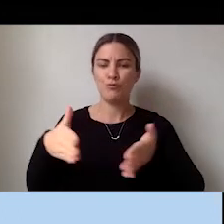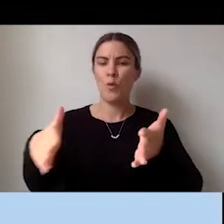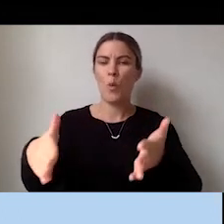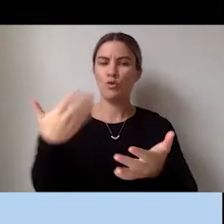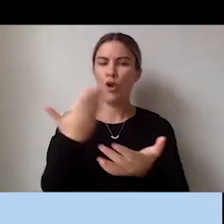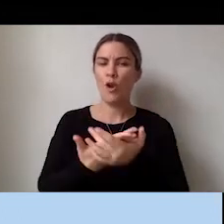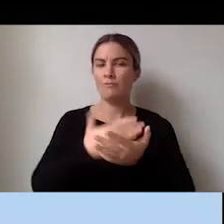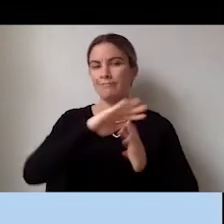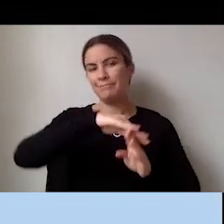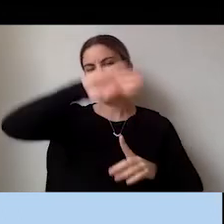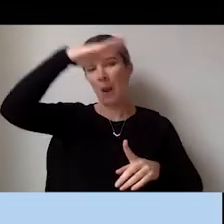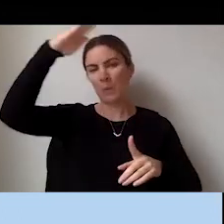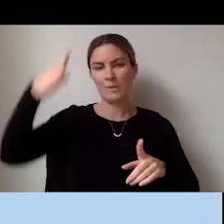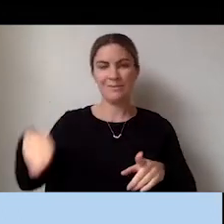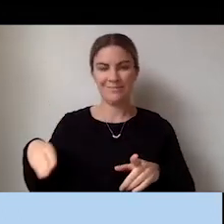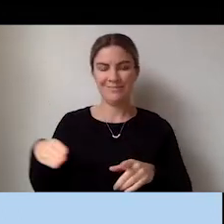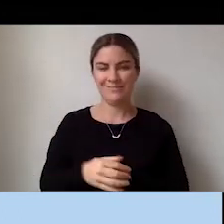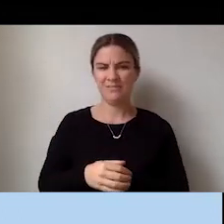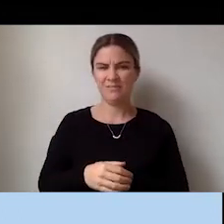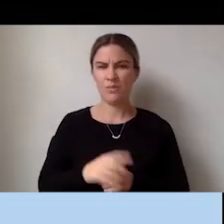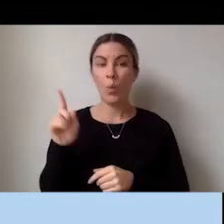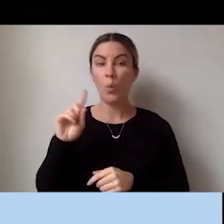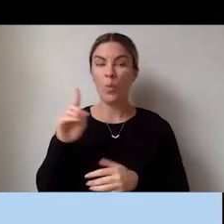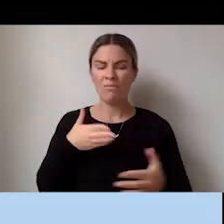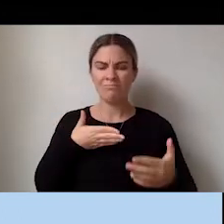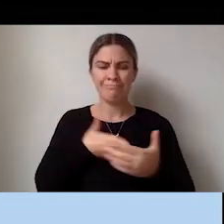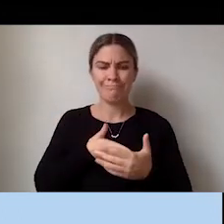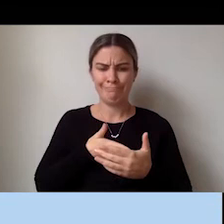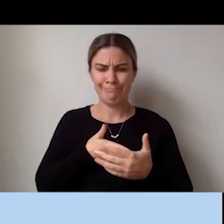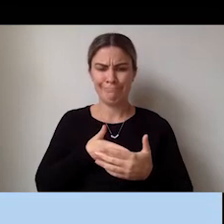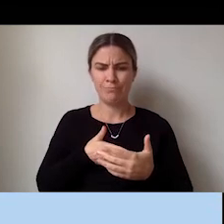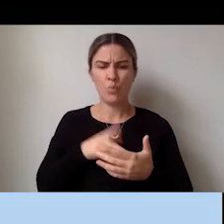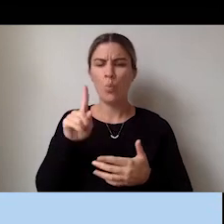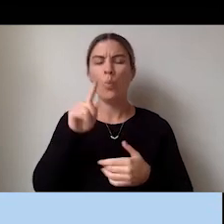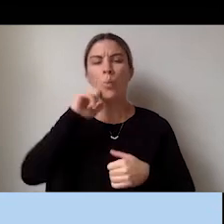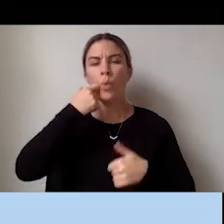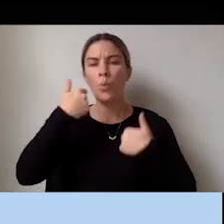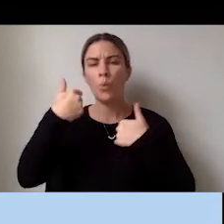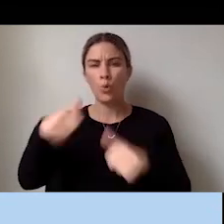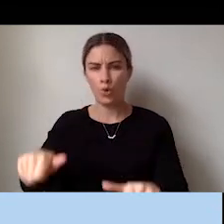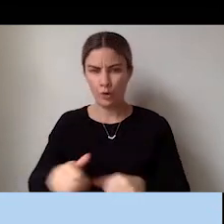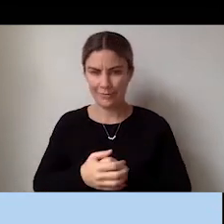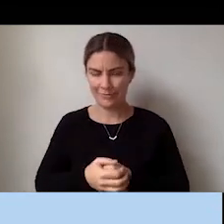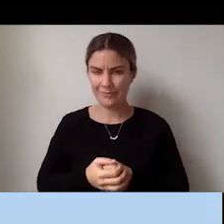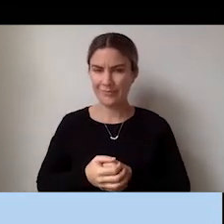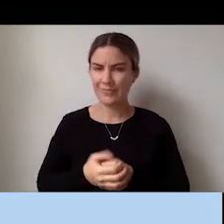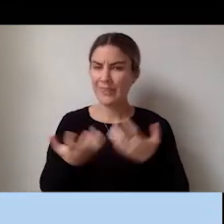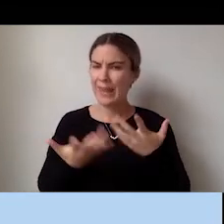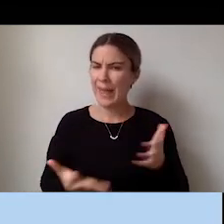the way? What's going to work?" "How does change happen? Who are we accountable to?"